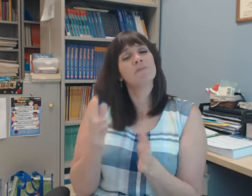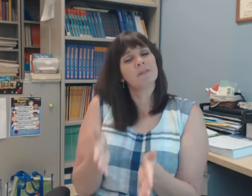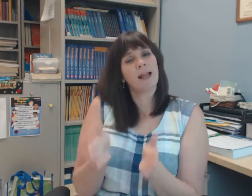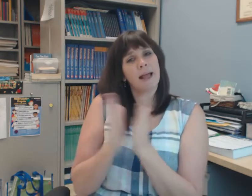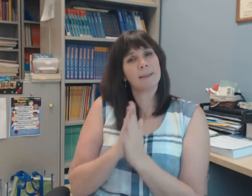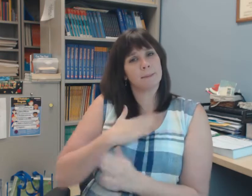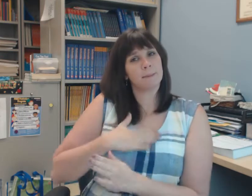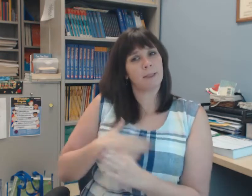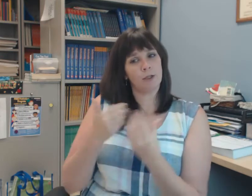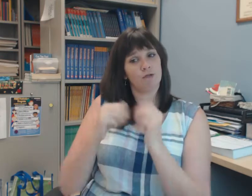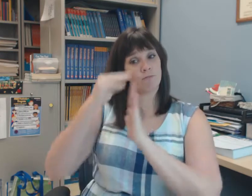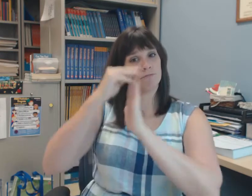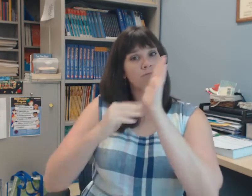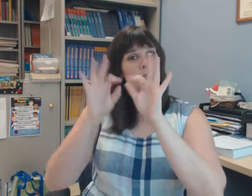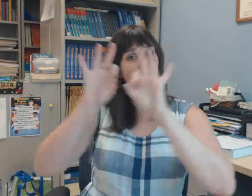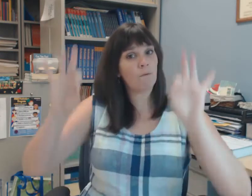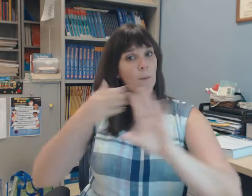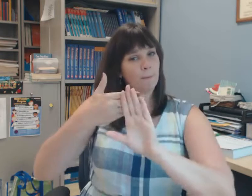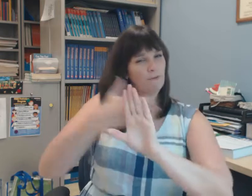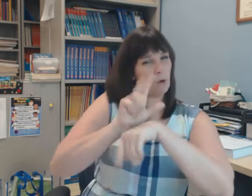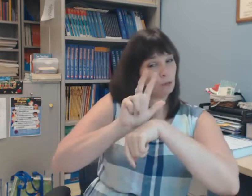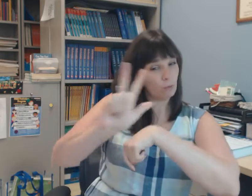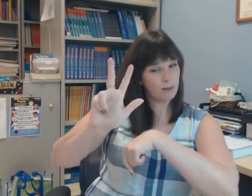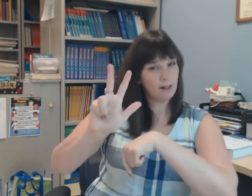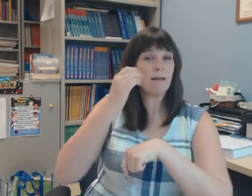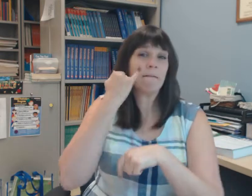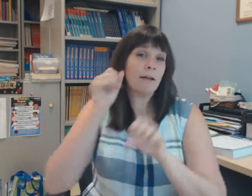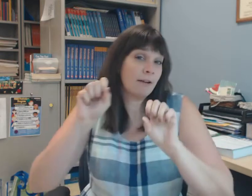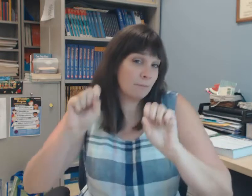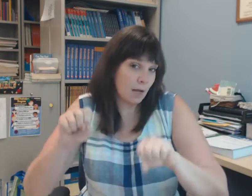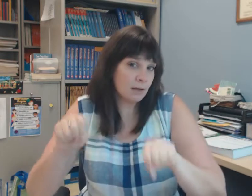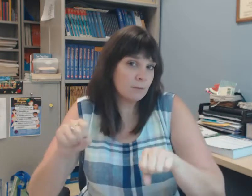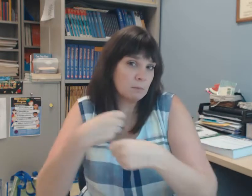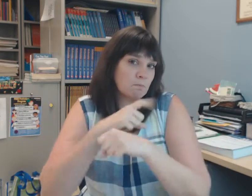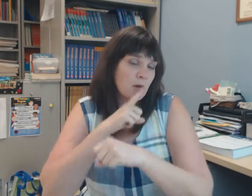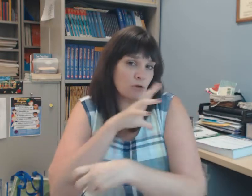We do ask that you try to submit the form before 3 pm, if possible.